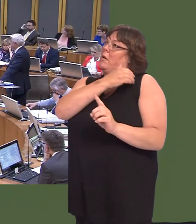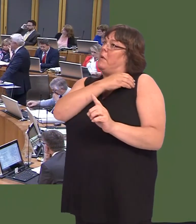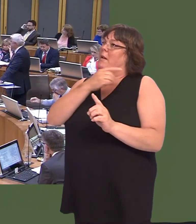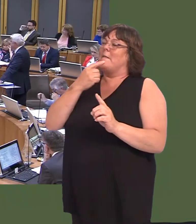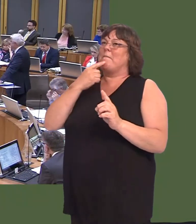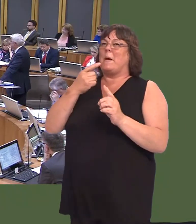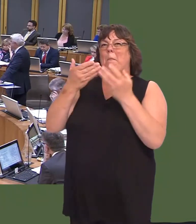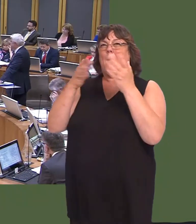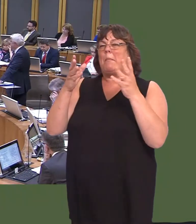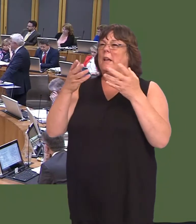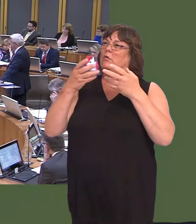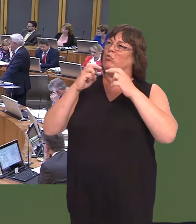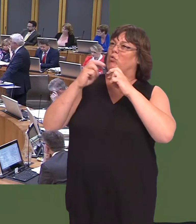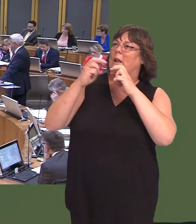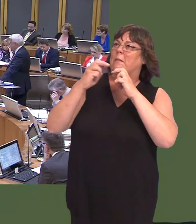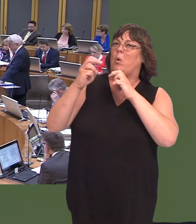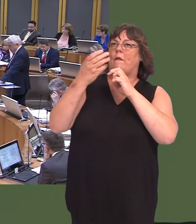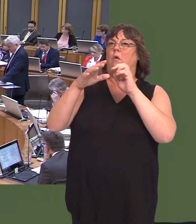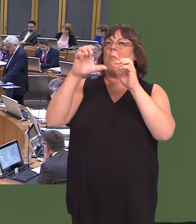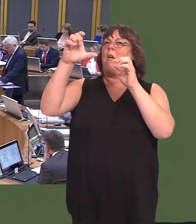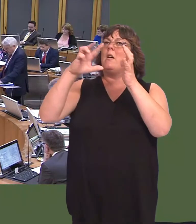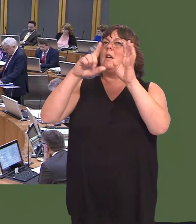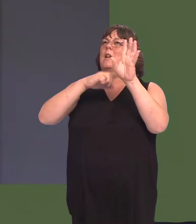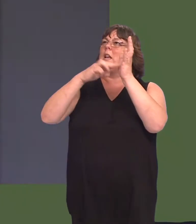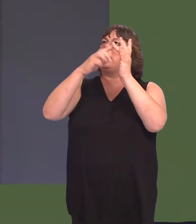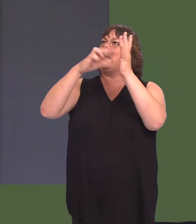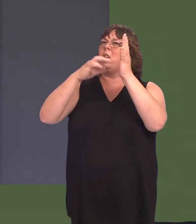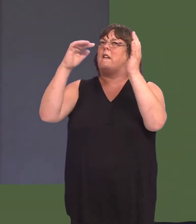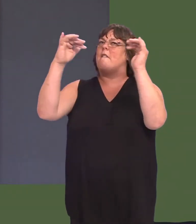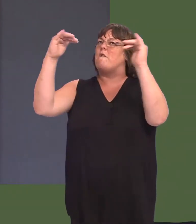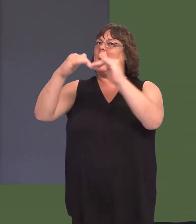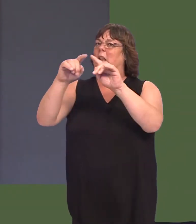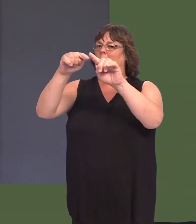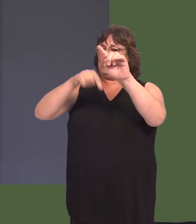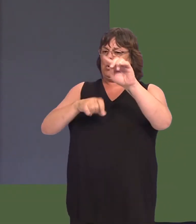the inadequacy of public transport links between the Cynon valley and Cardiff on Sundays, with,